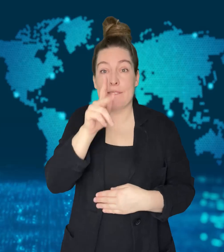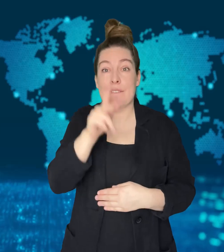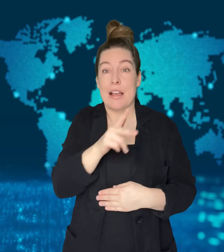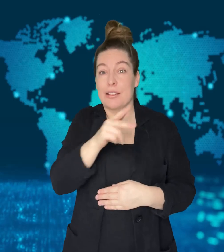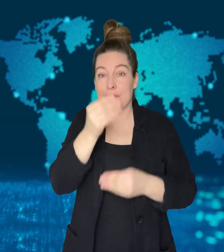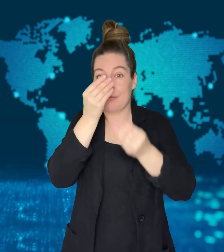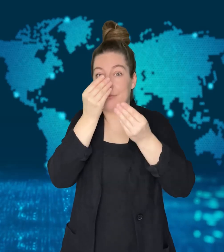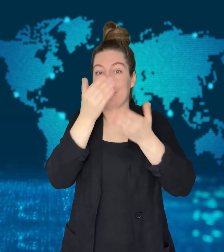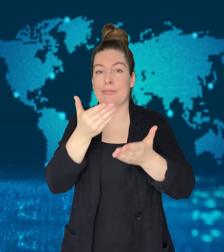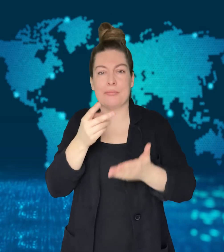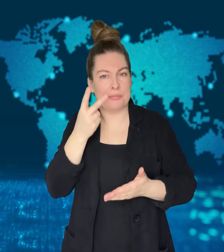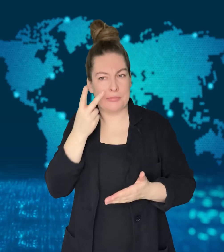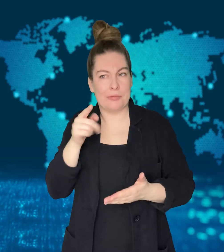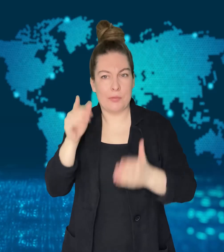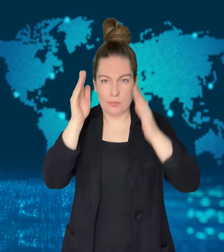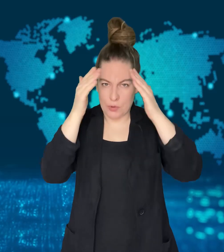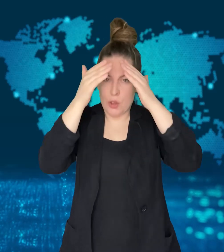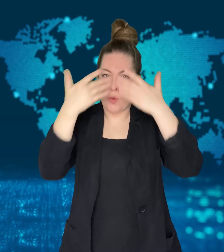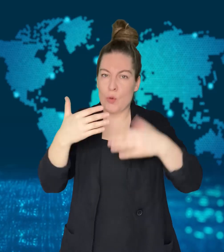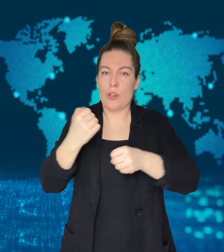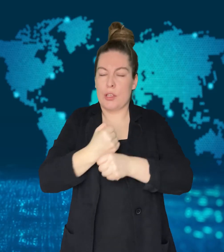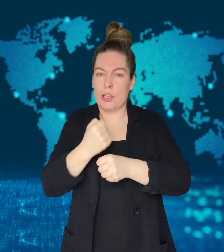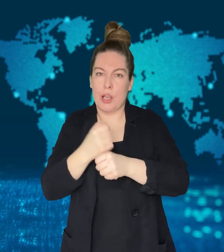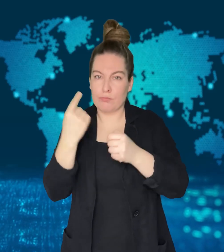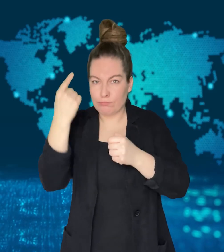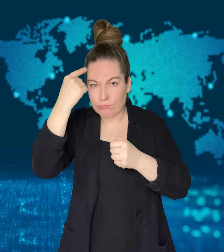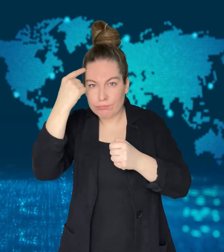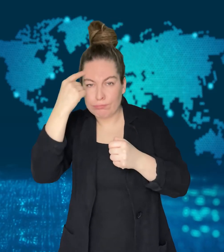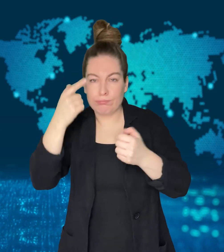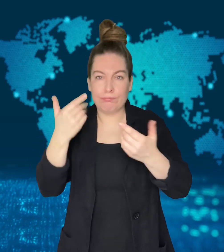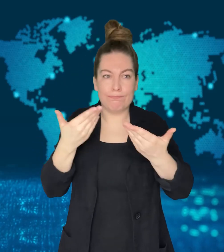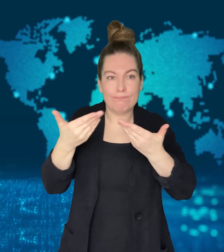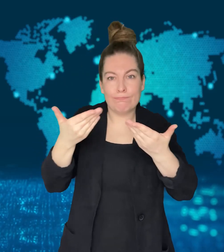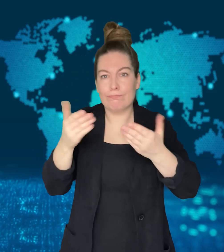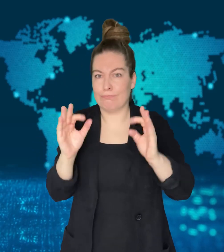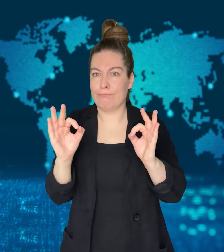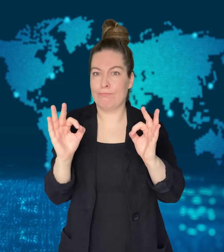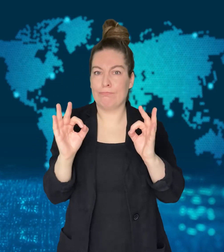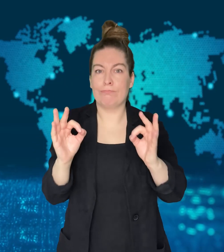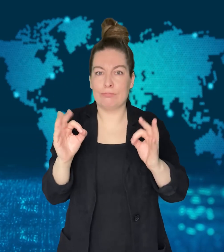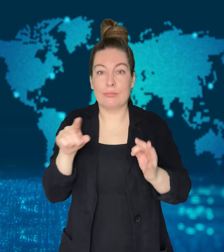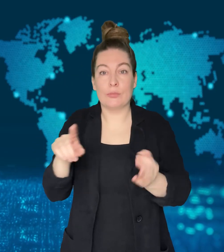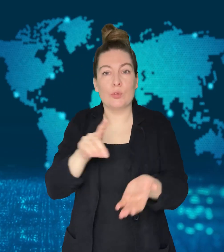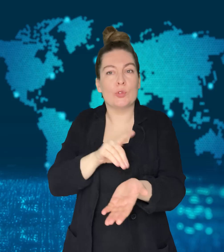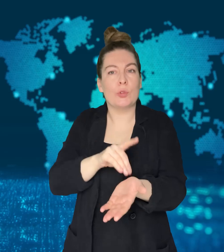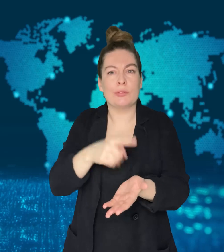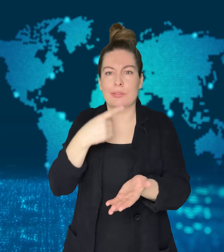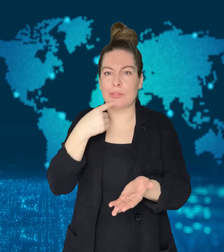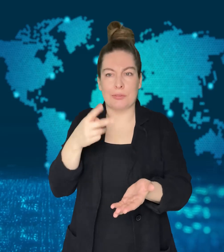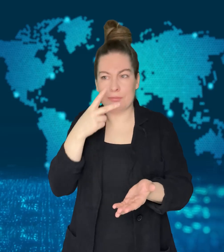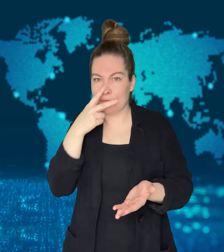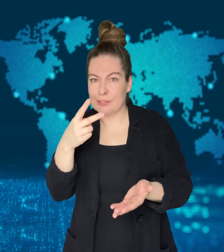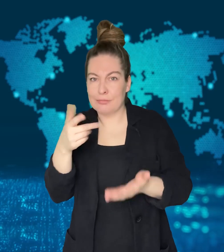"stable conditionÃ¢Â€Â and " critical stateÃ¢Â€Â on alternate days. The Vatican has reported that Francis is alert.